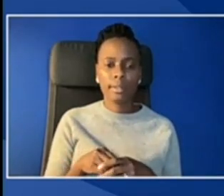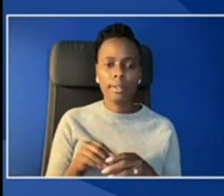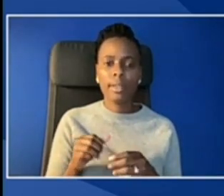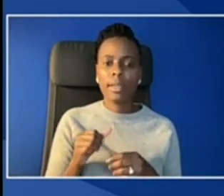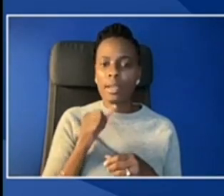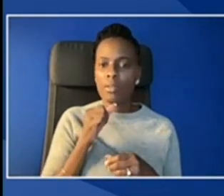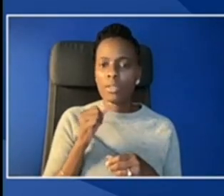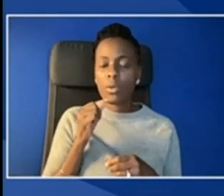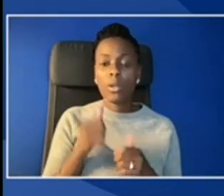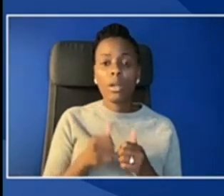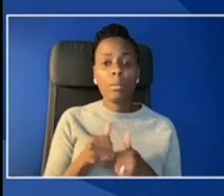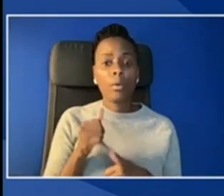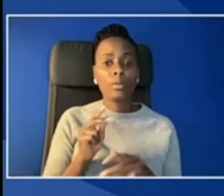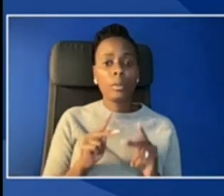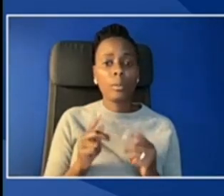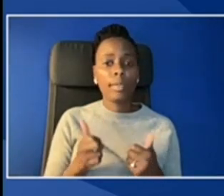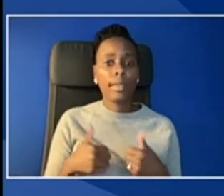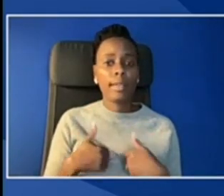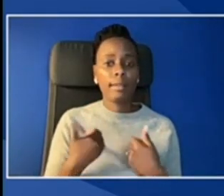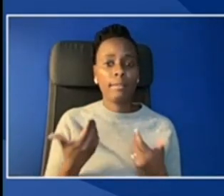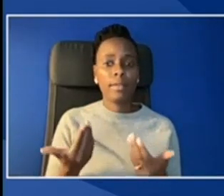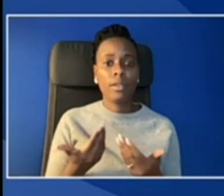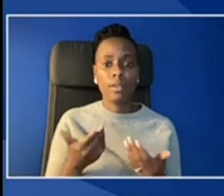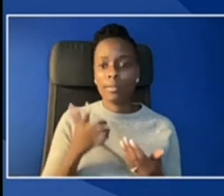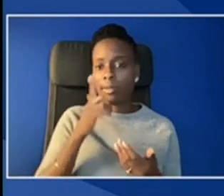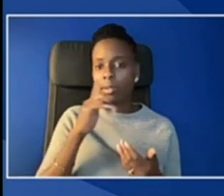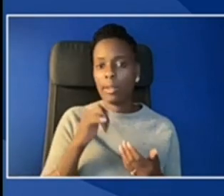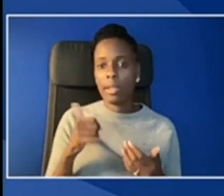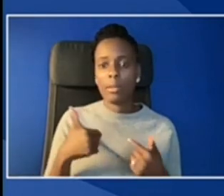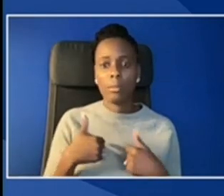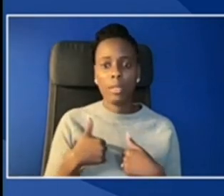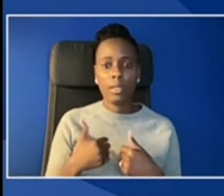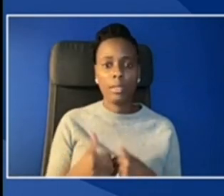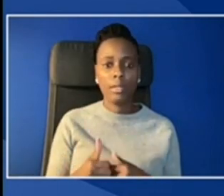district look just like me within 30 years